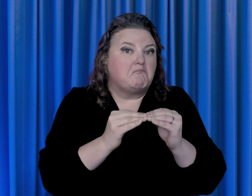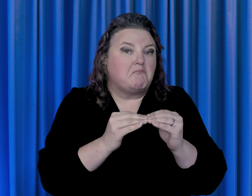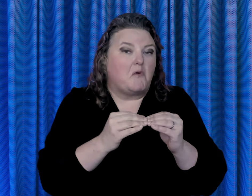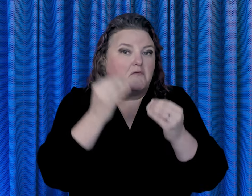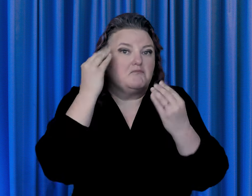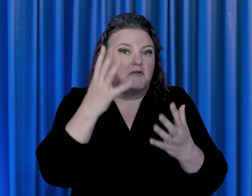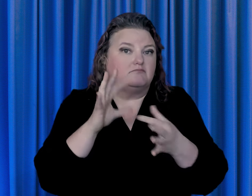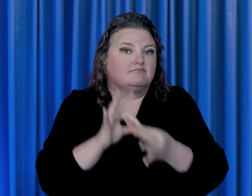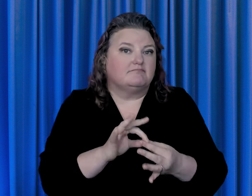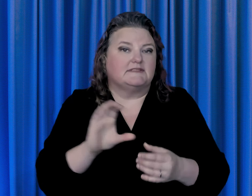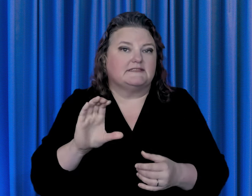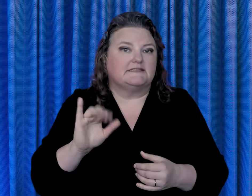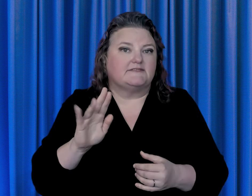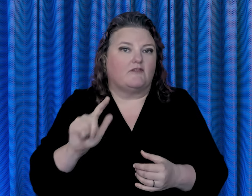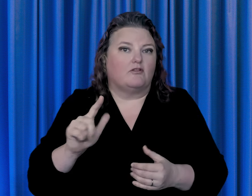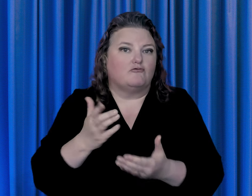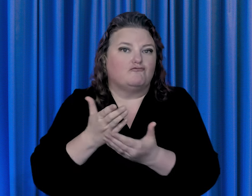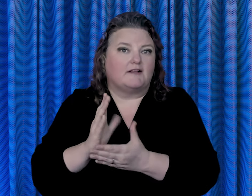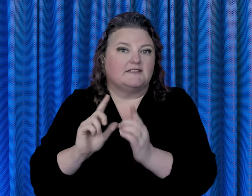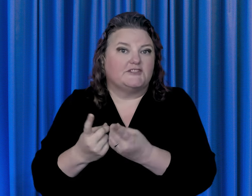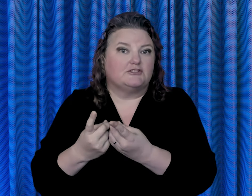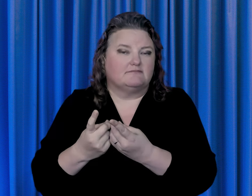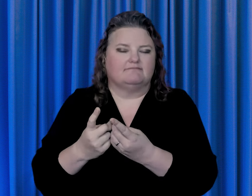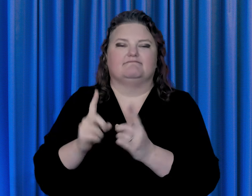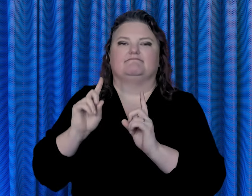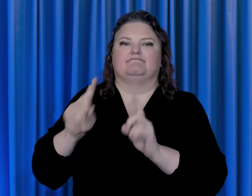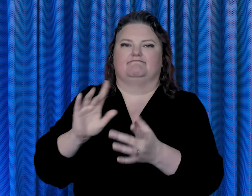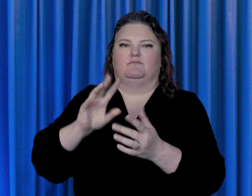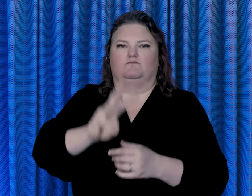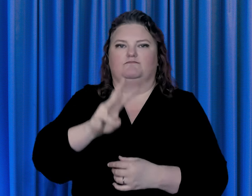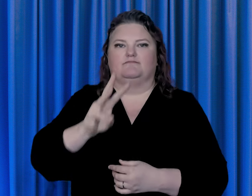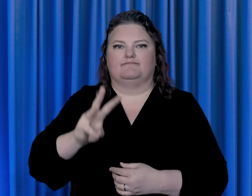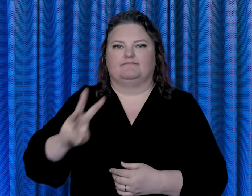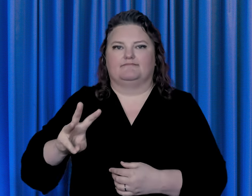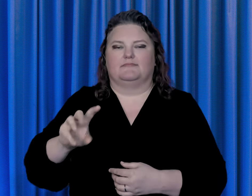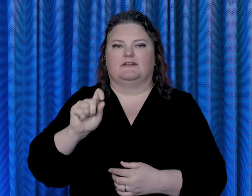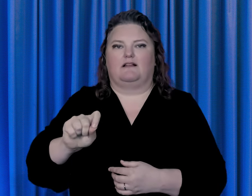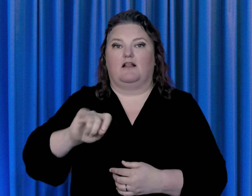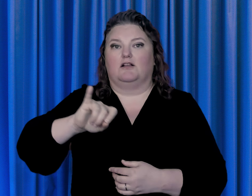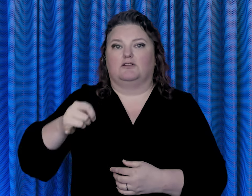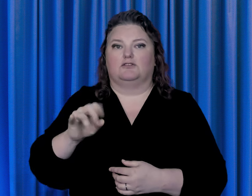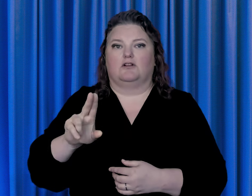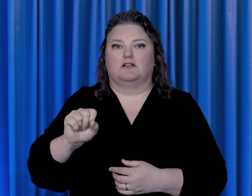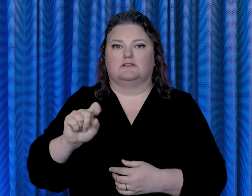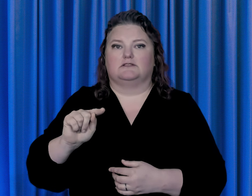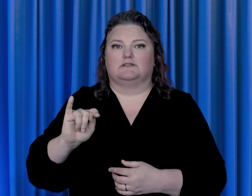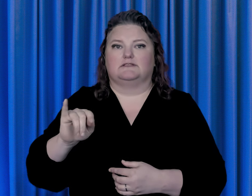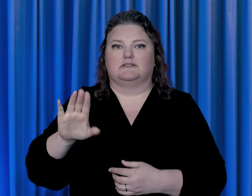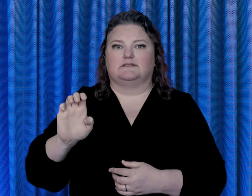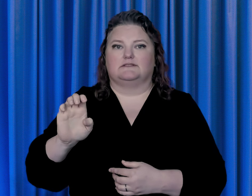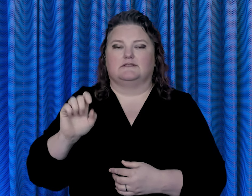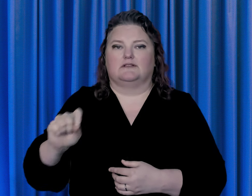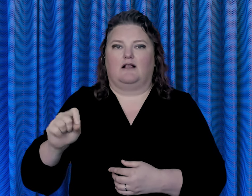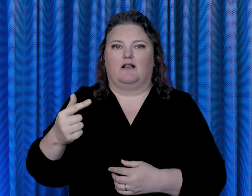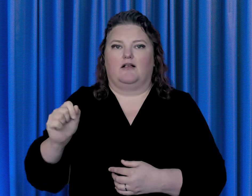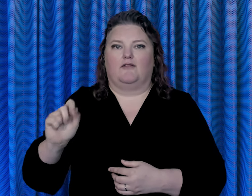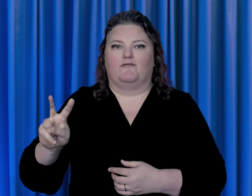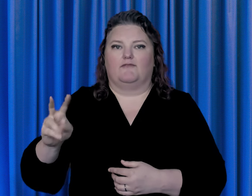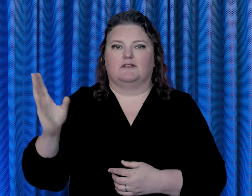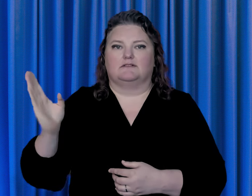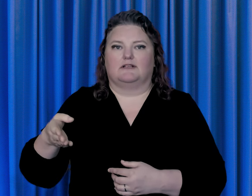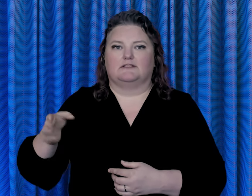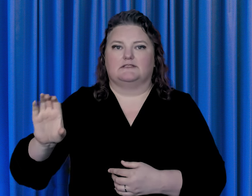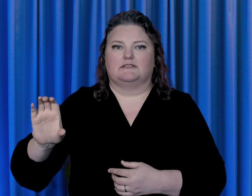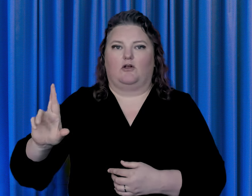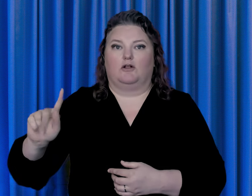please visit the department’s website at www.justice.gov/crt. For inquiries